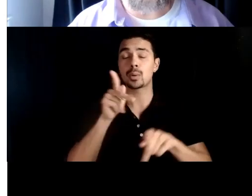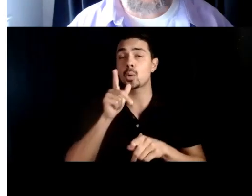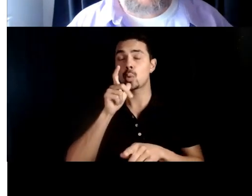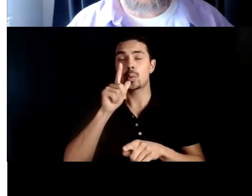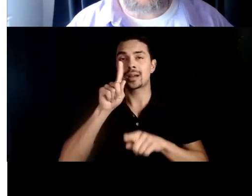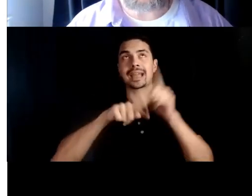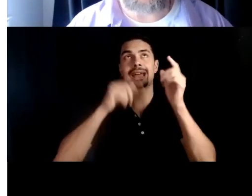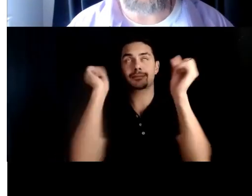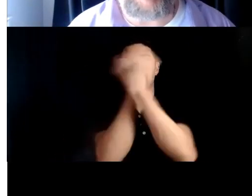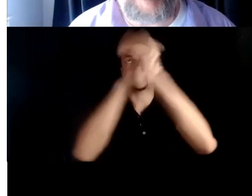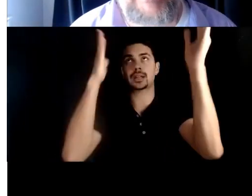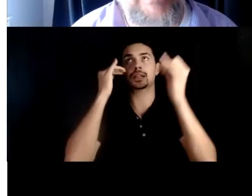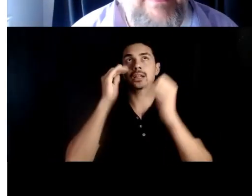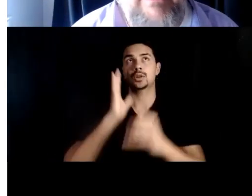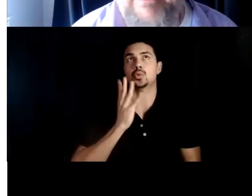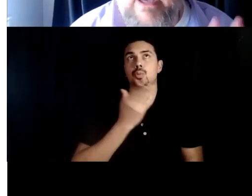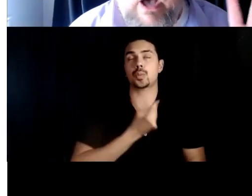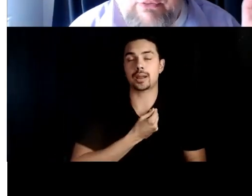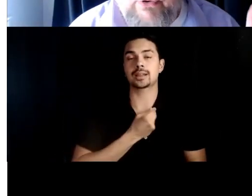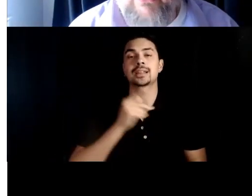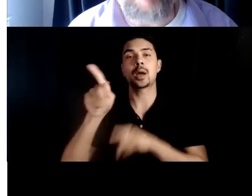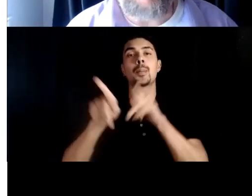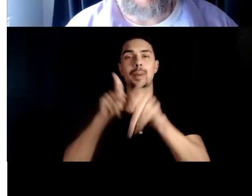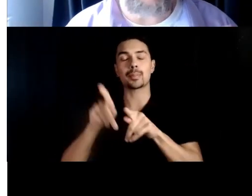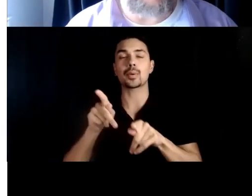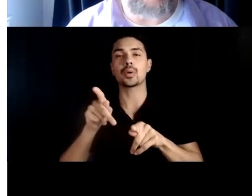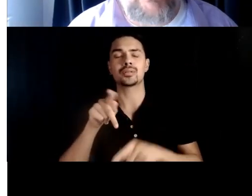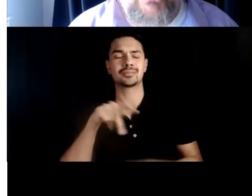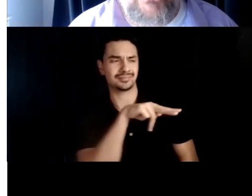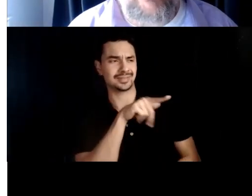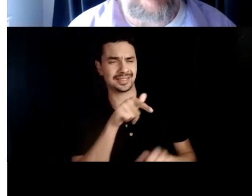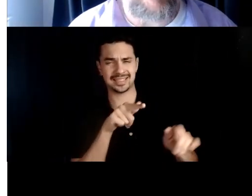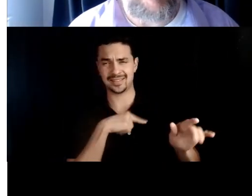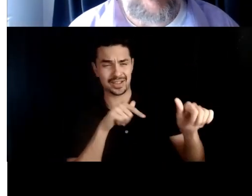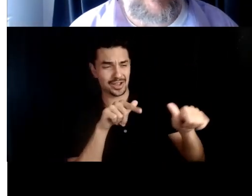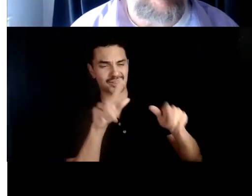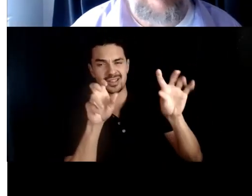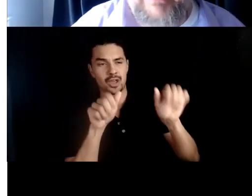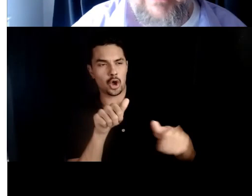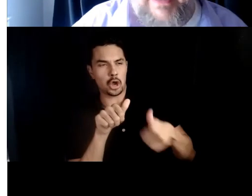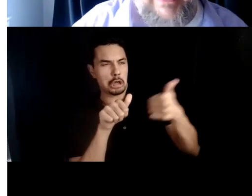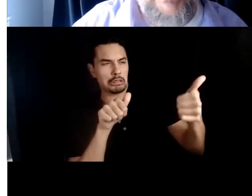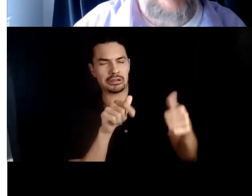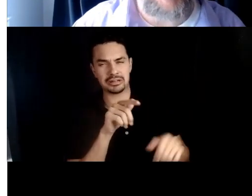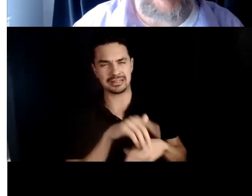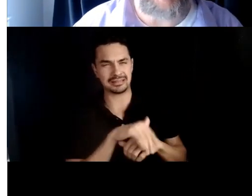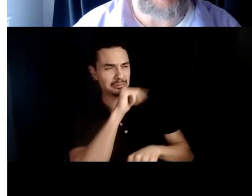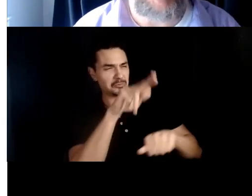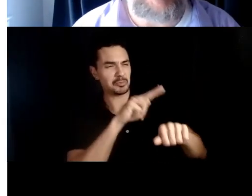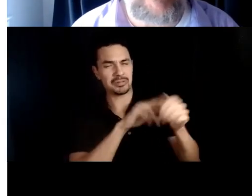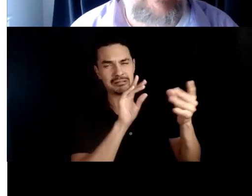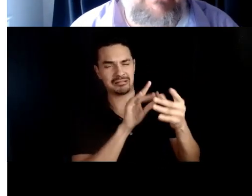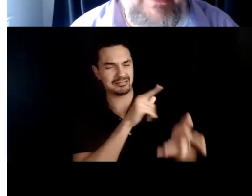They look at trans people as the other and unusual and like the actions of a trans person